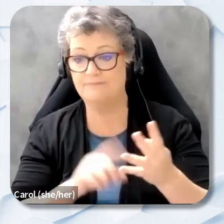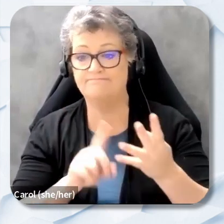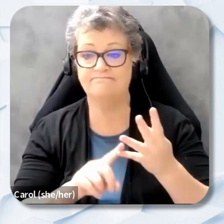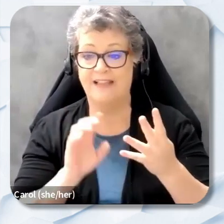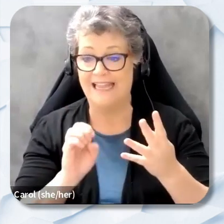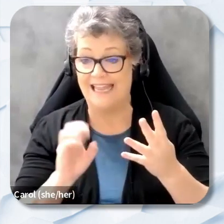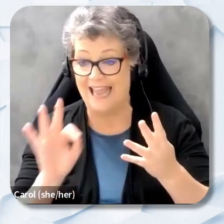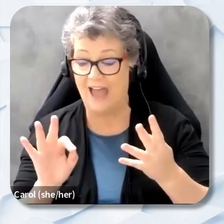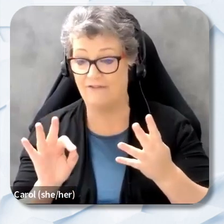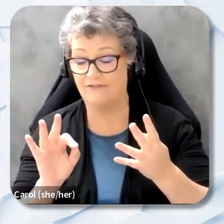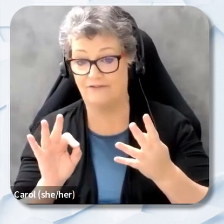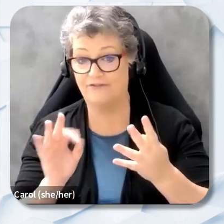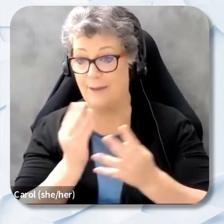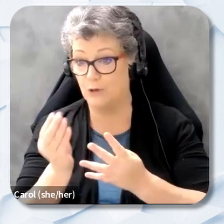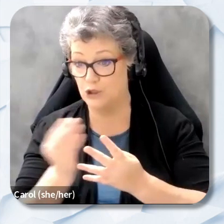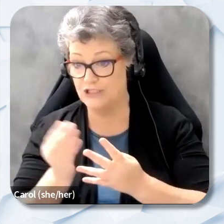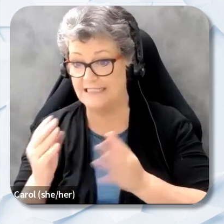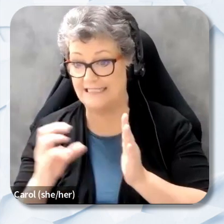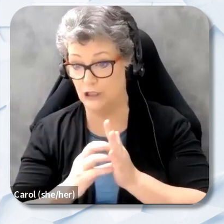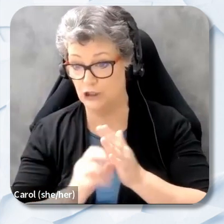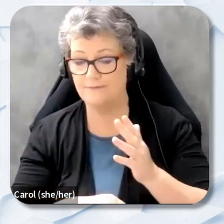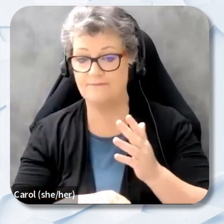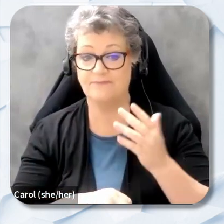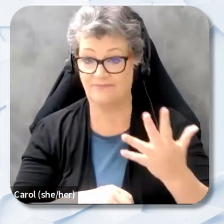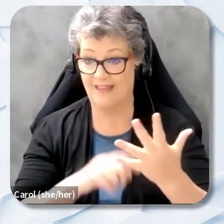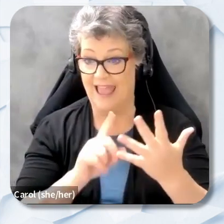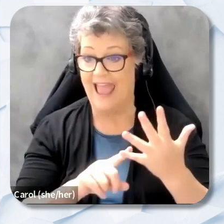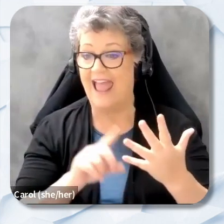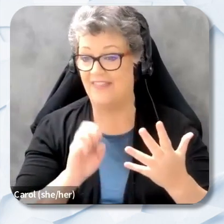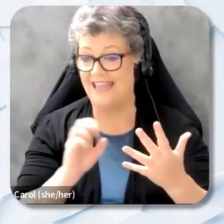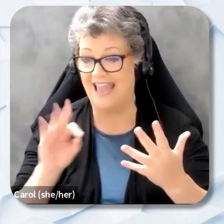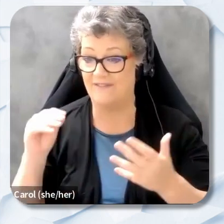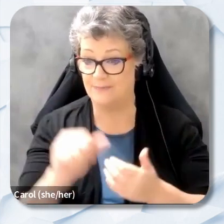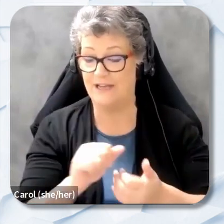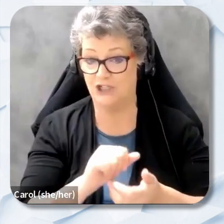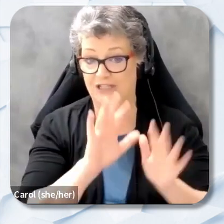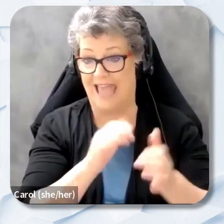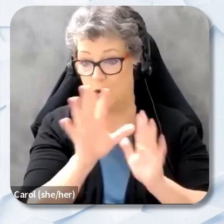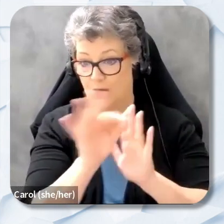Services and Purchases section, and the EEF expenditure category selection section.